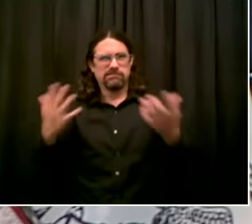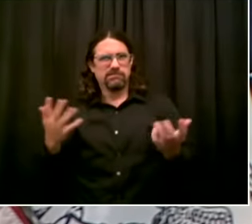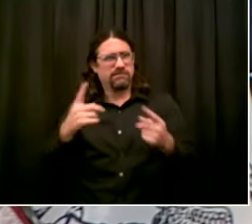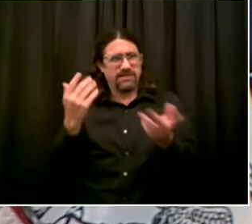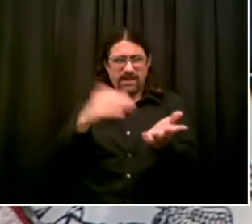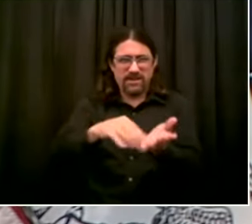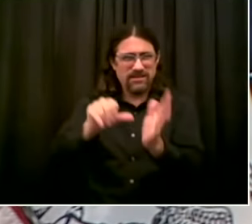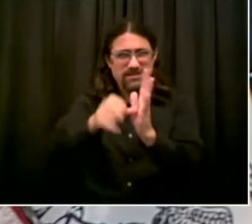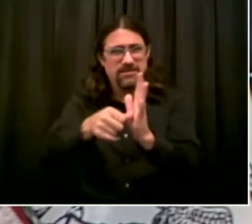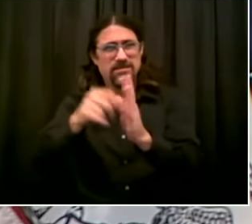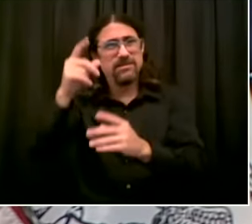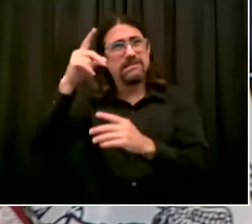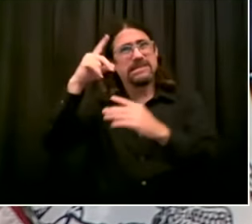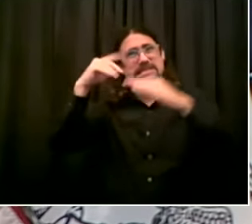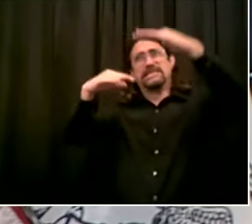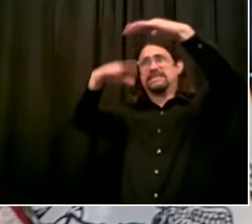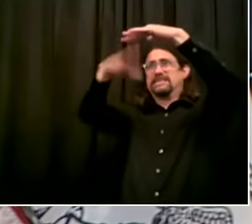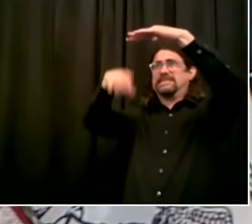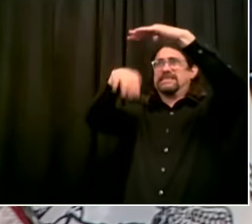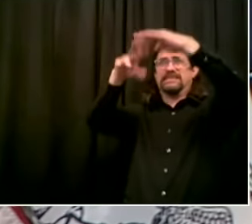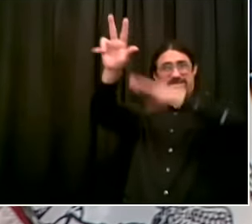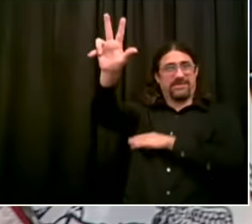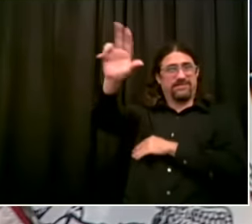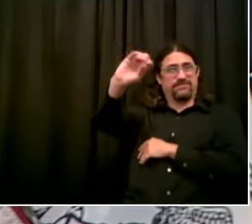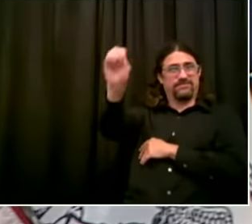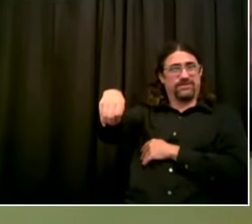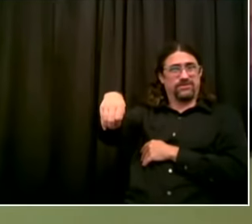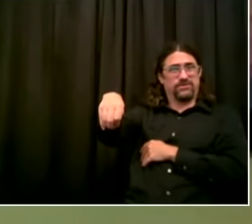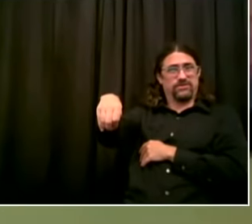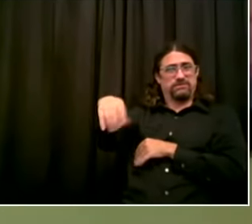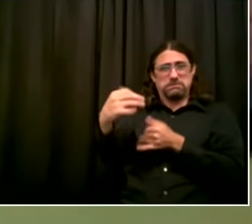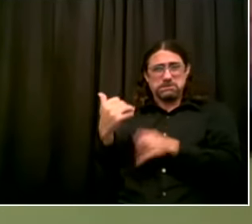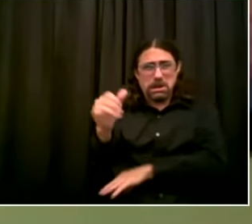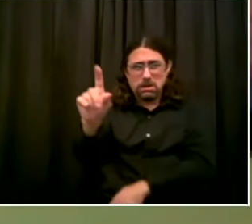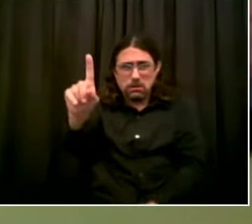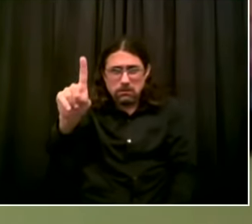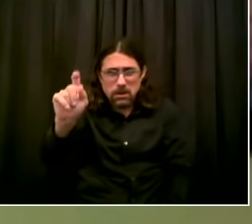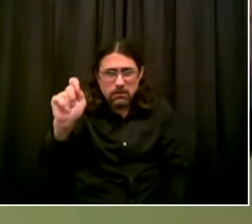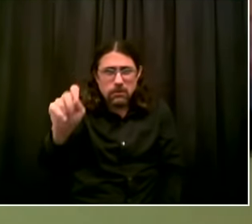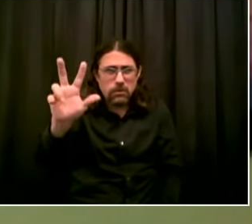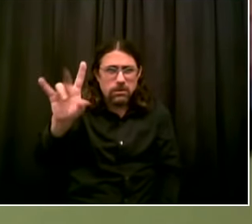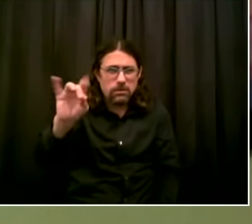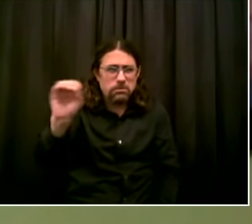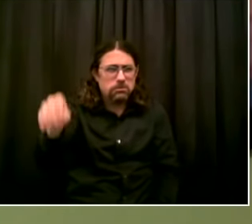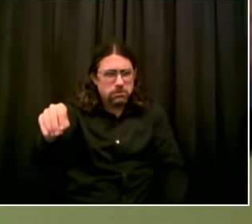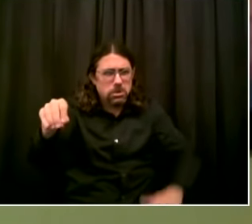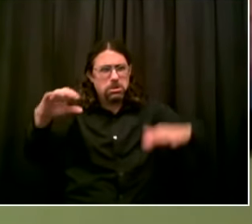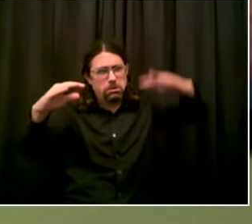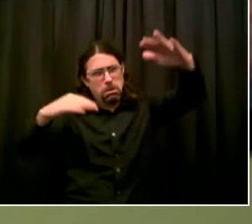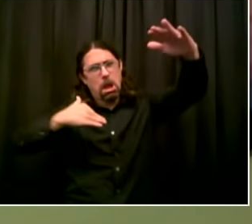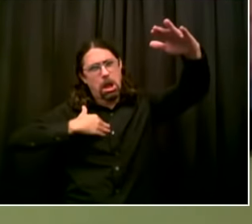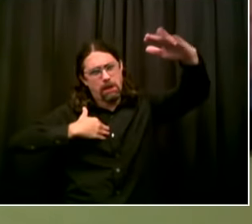SOMETHING WE WANT TO ACT QUICKLY. REMEMBER THE SEVEN DAY ROLLING AVERAGE, A MASSIVE EFFORT IS BEING MADE TO